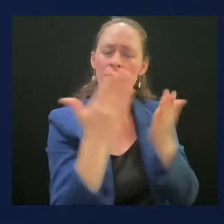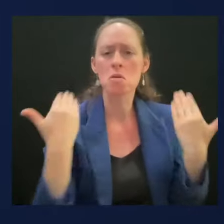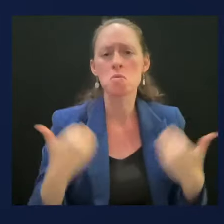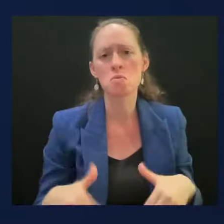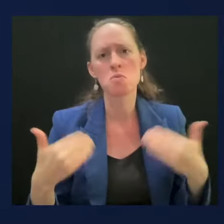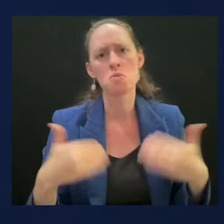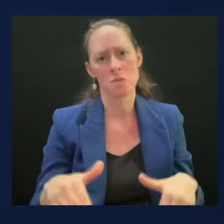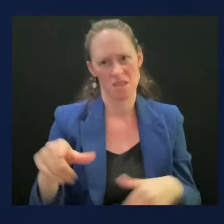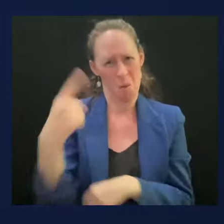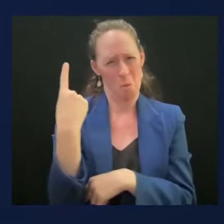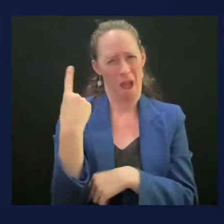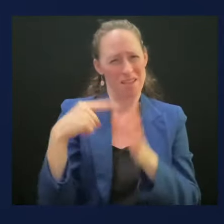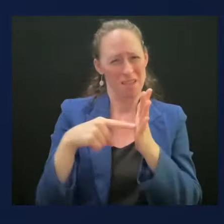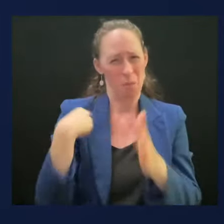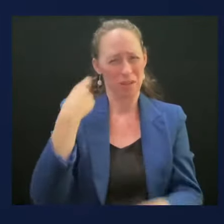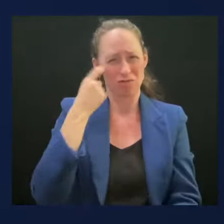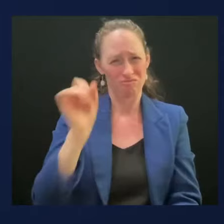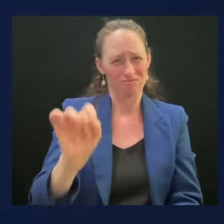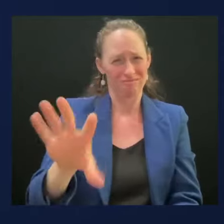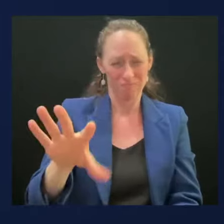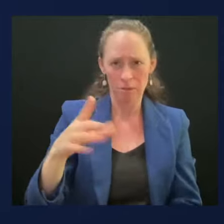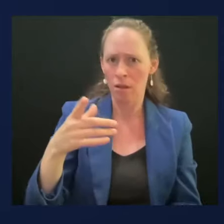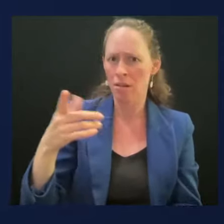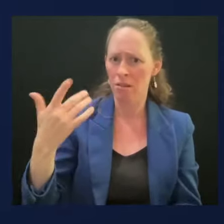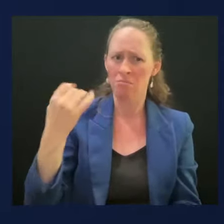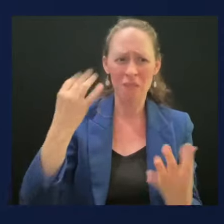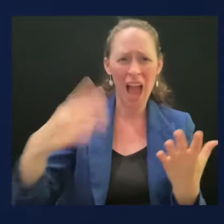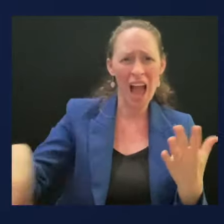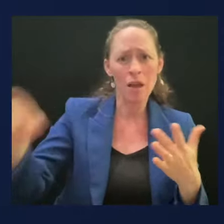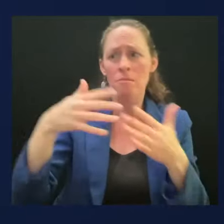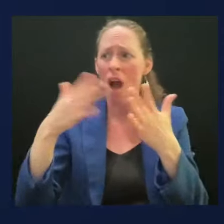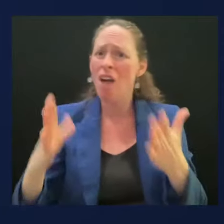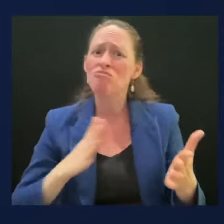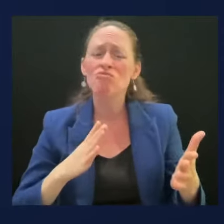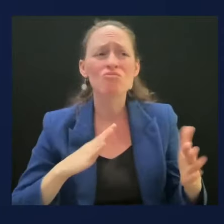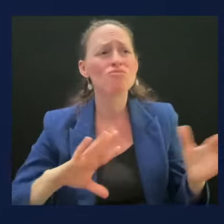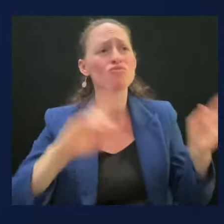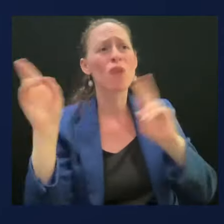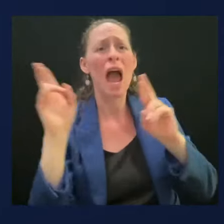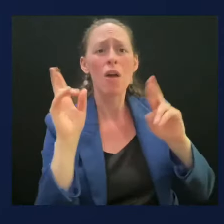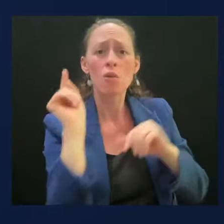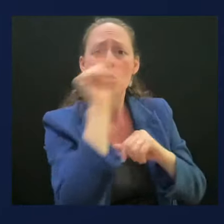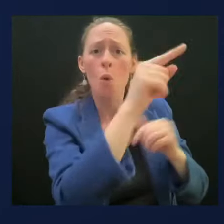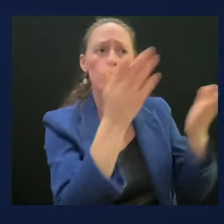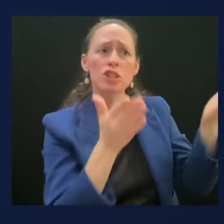from 1973 until this day. Our all-volunteer force has blended military power